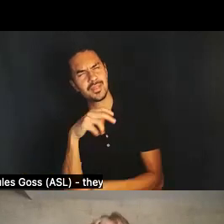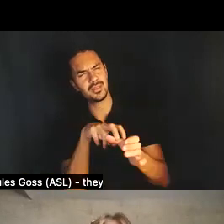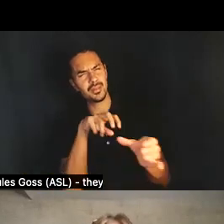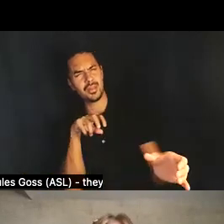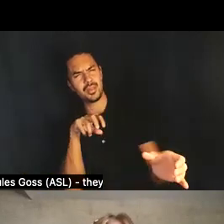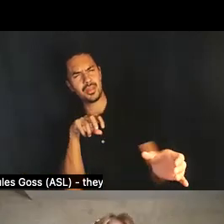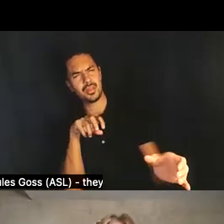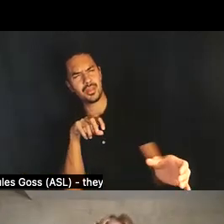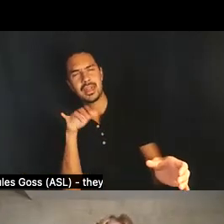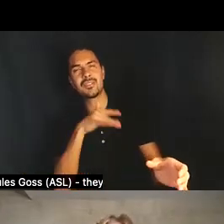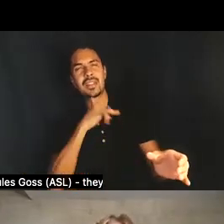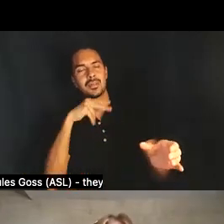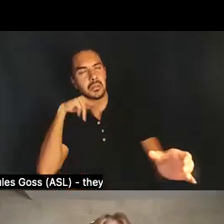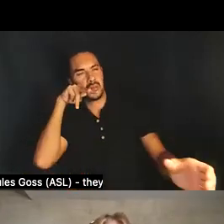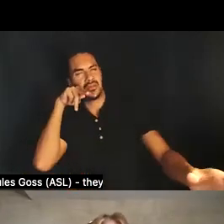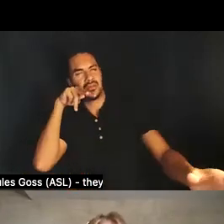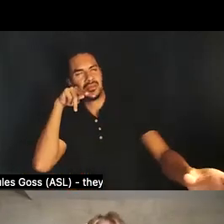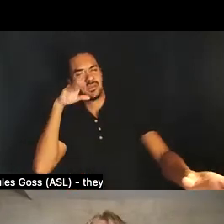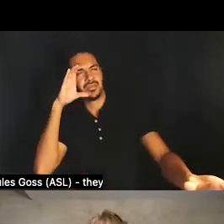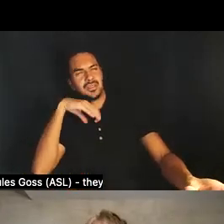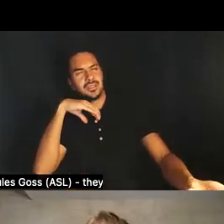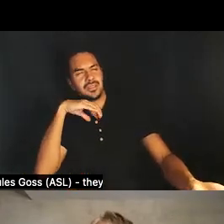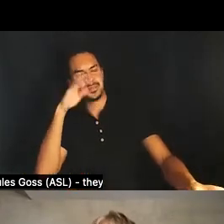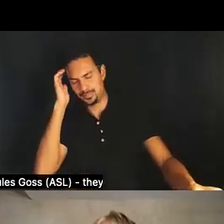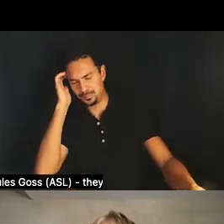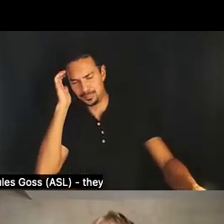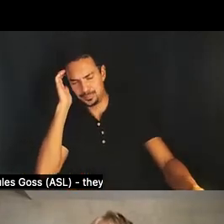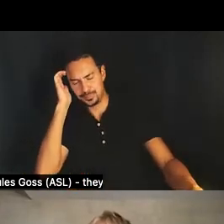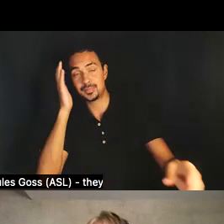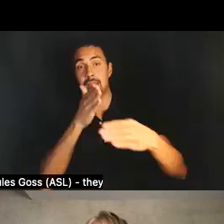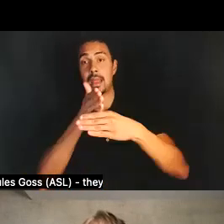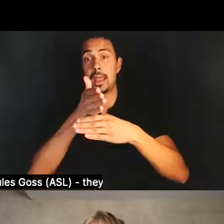felt like an outsider looking in.